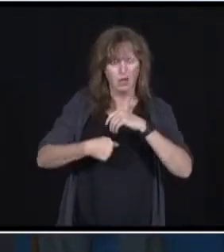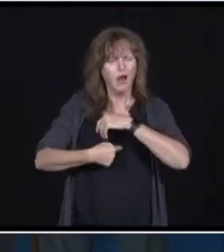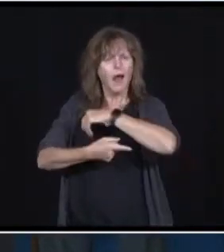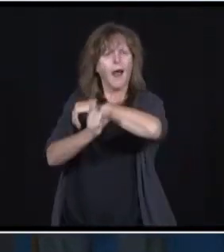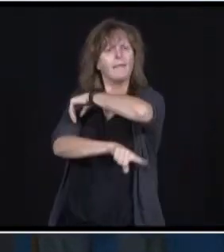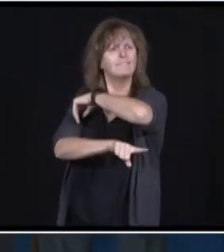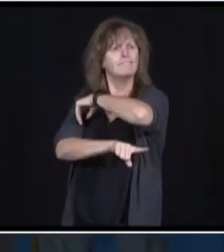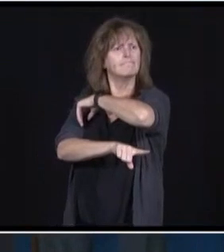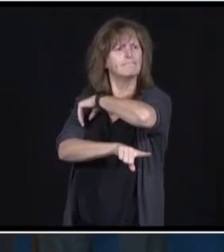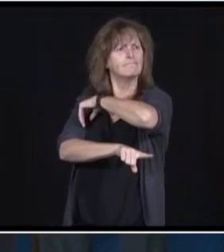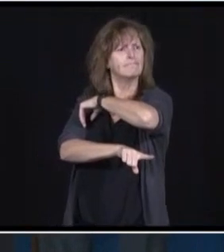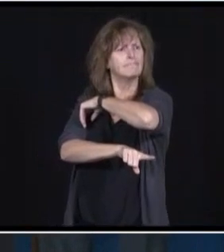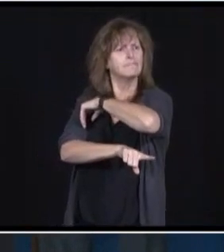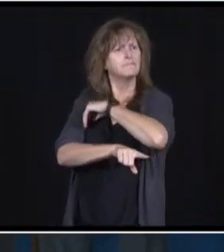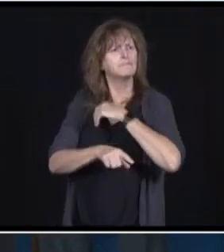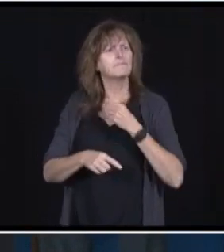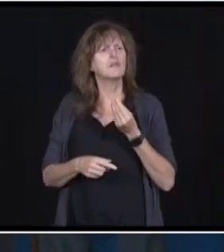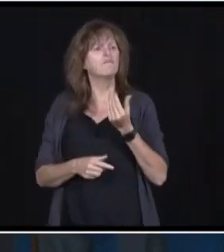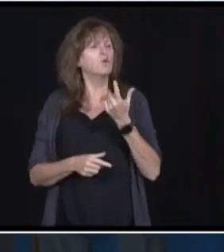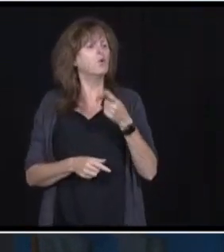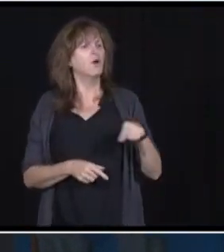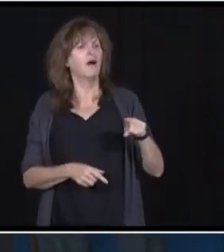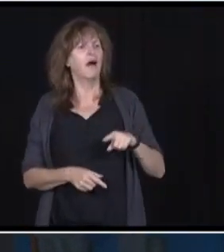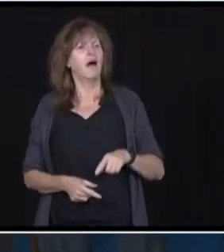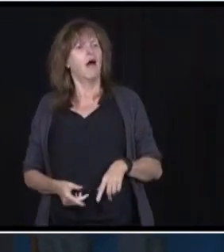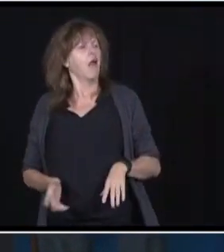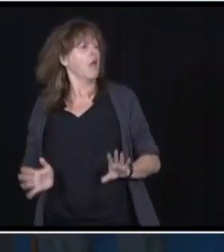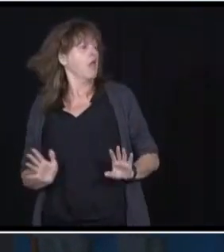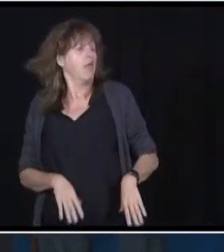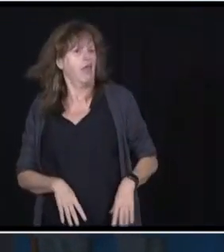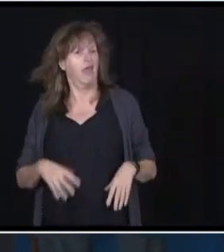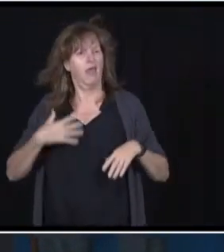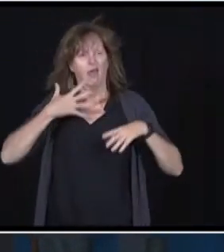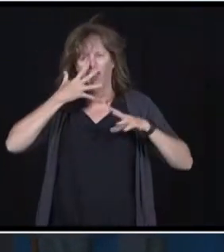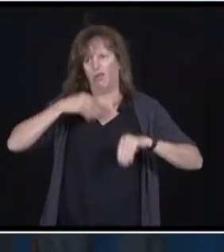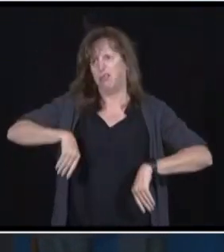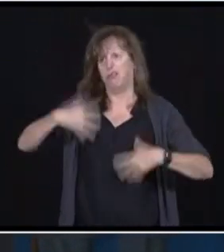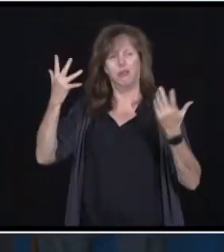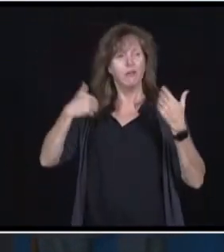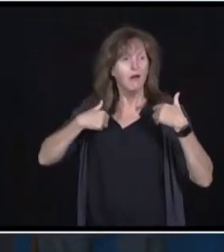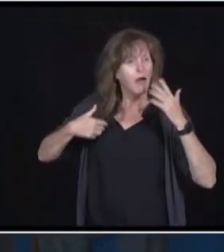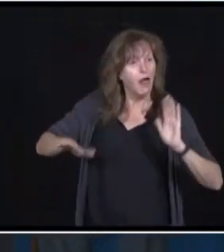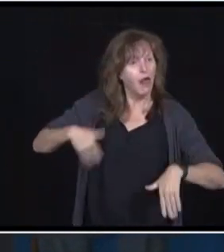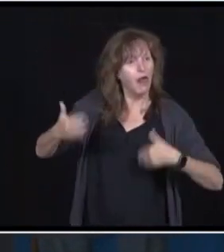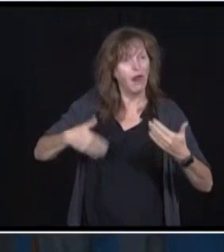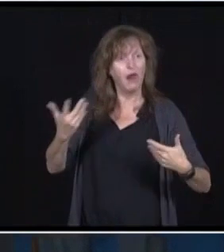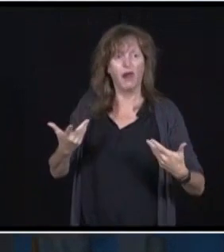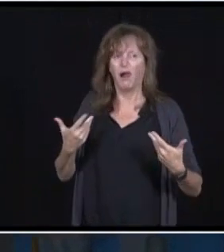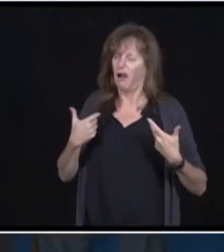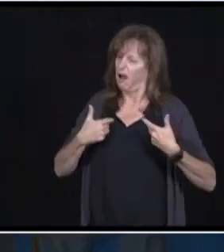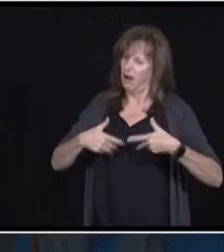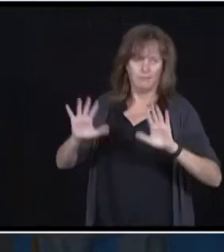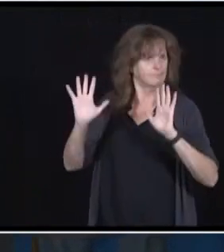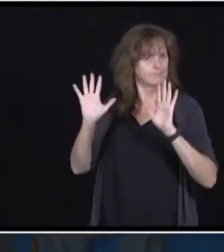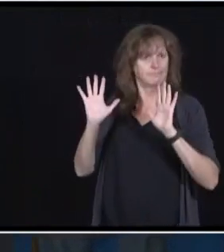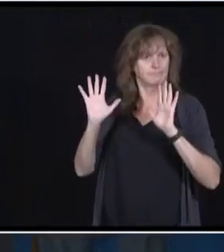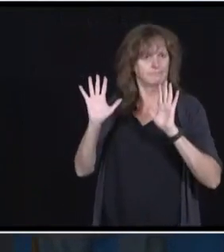And we cannot afford to let a few rule breakers reverse all of the hard work and progress the people of Ontario have